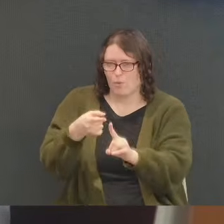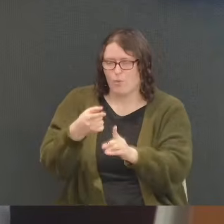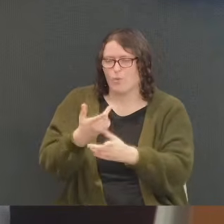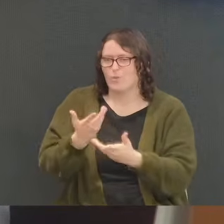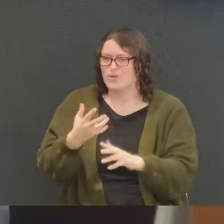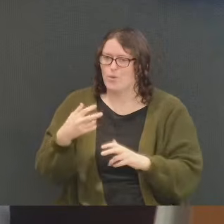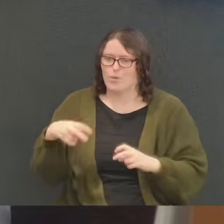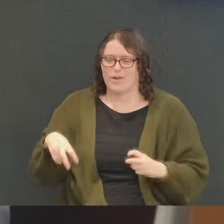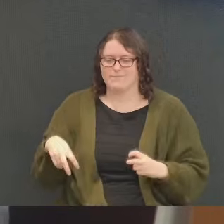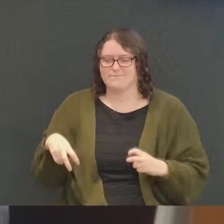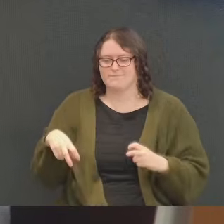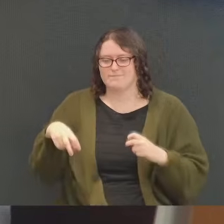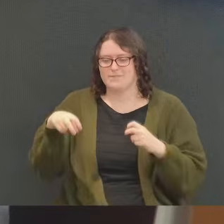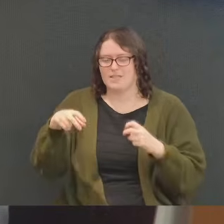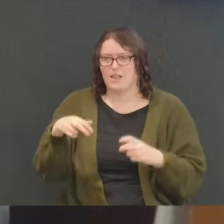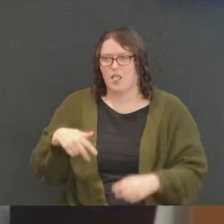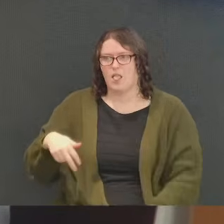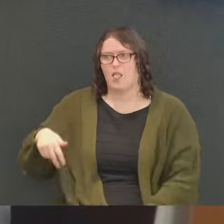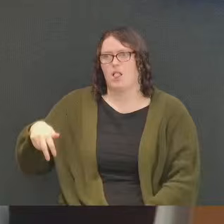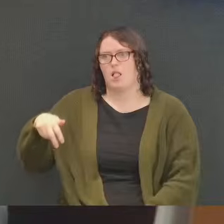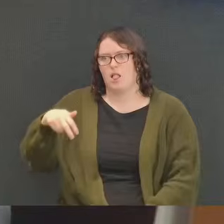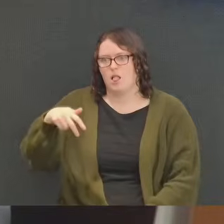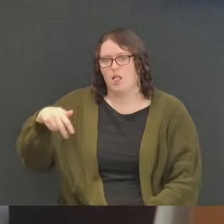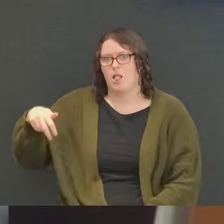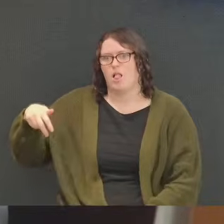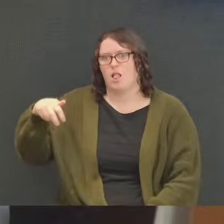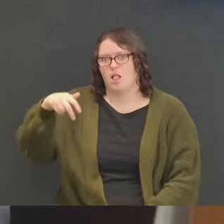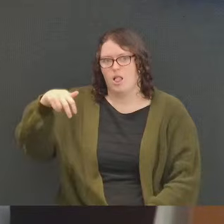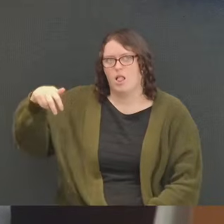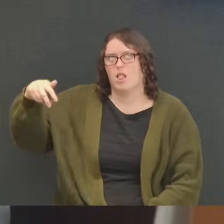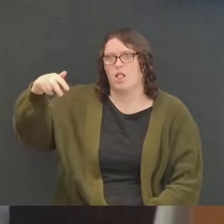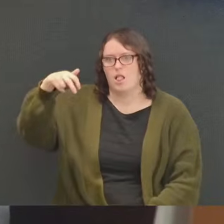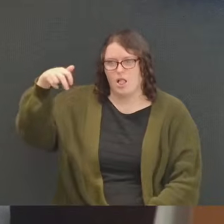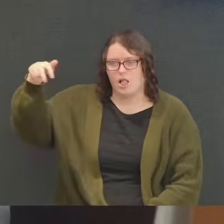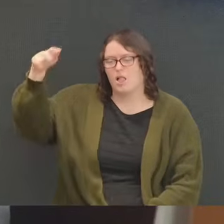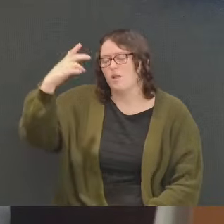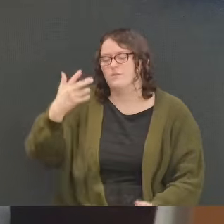the walking that has to be done all up and down the stadium and to give people the ability to